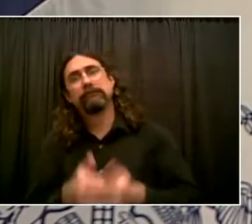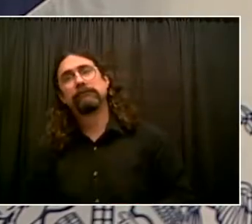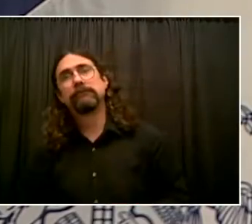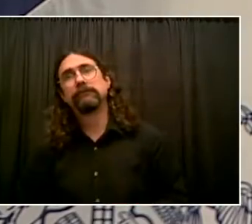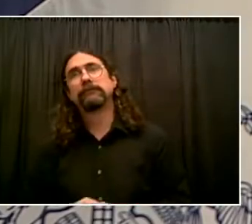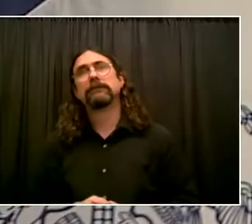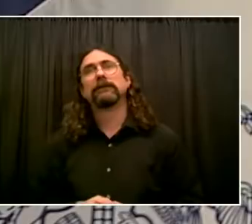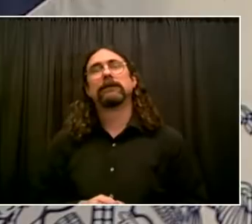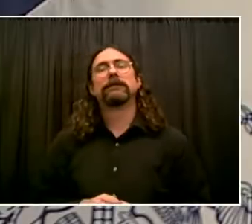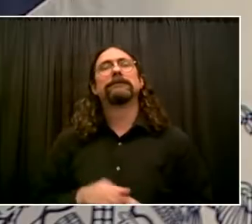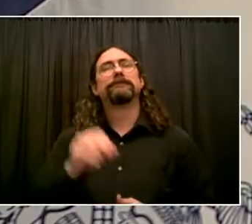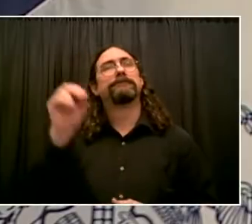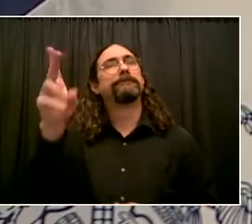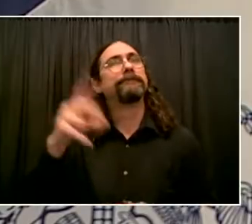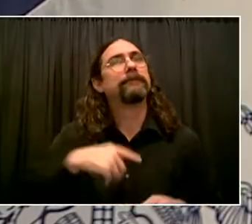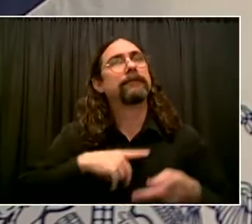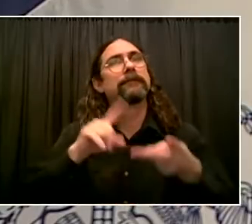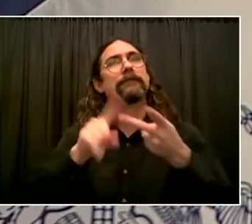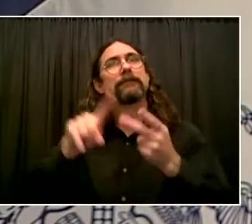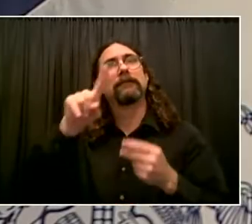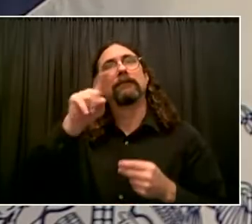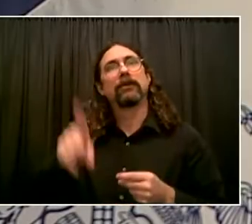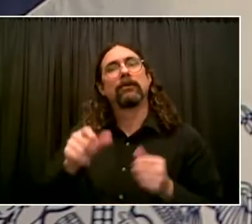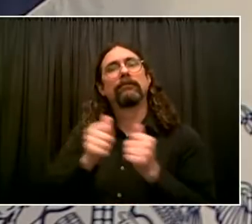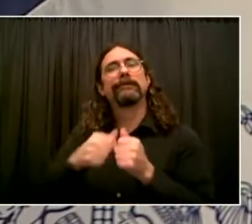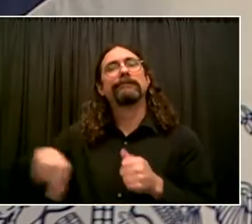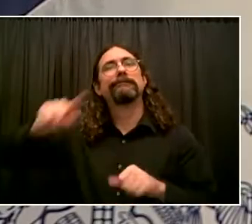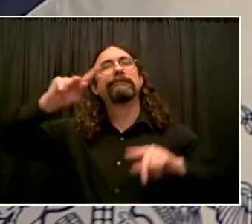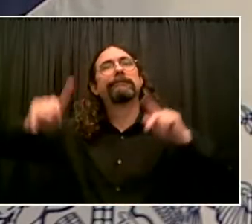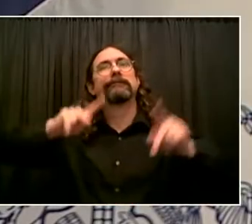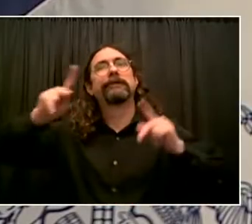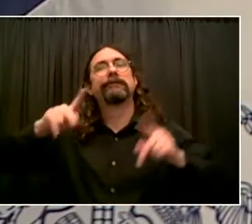GO AHEAD. ALSO, GIVEN THE JOBLESS RATES HAVE RETURNED TO PRE-